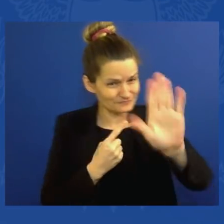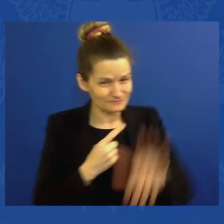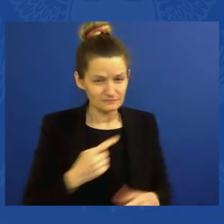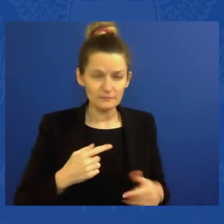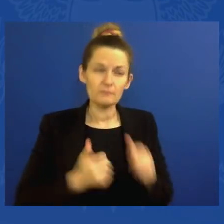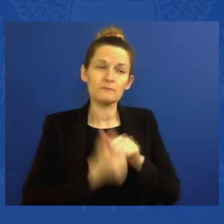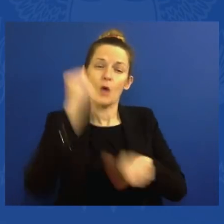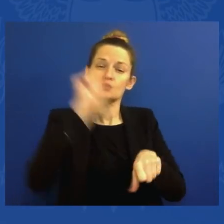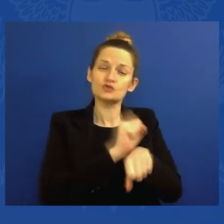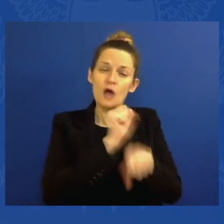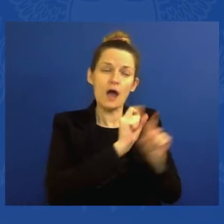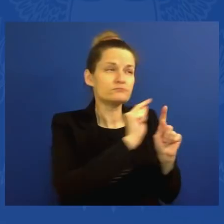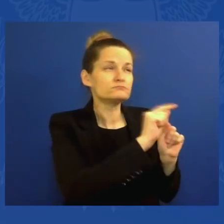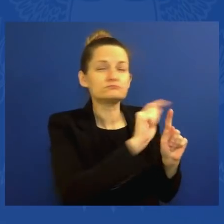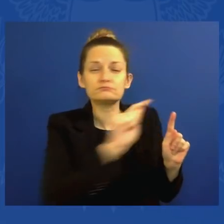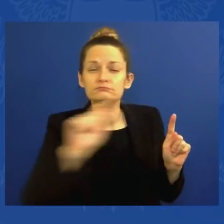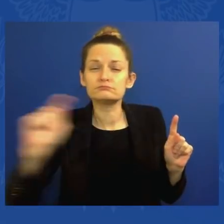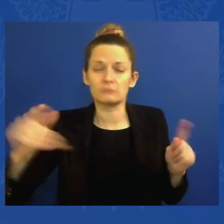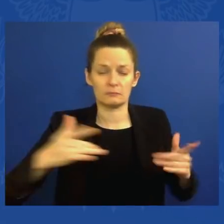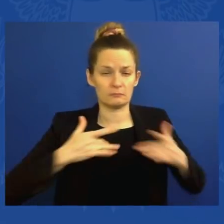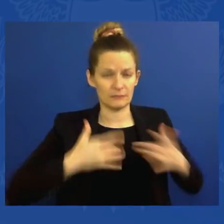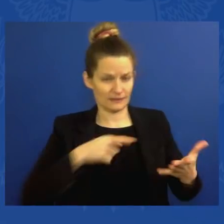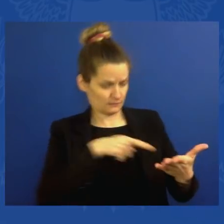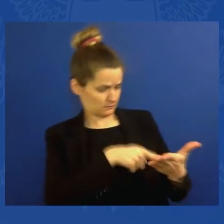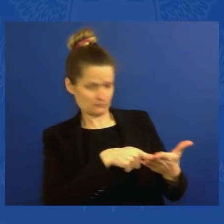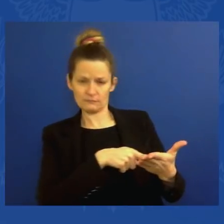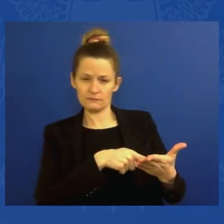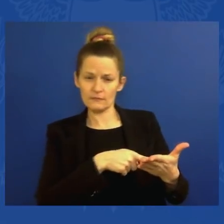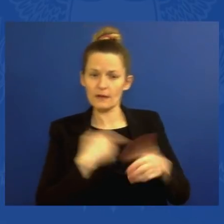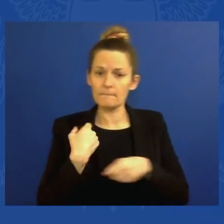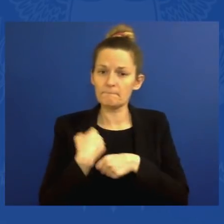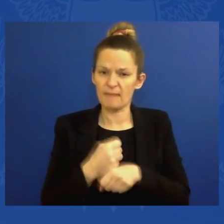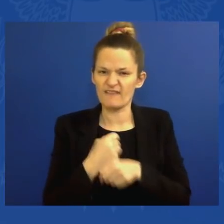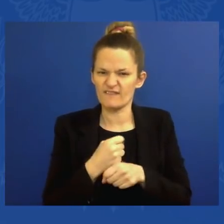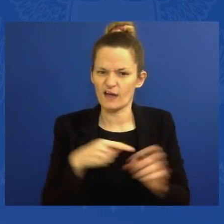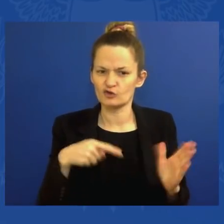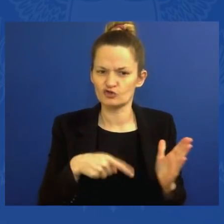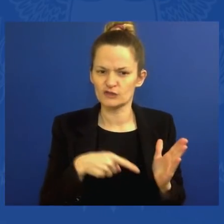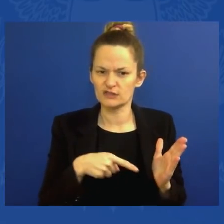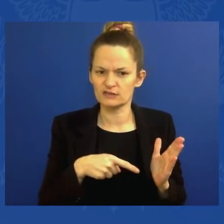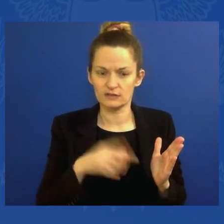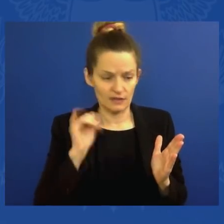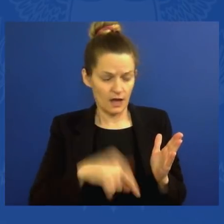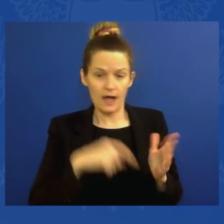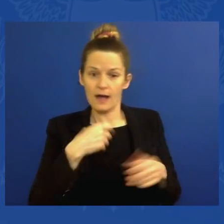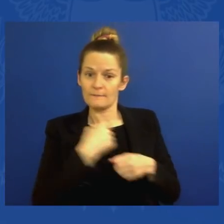more than 800,000 job openings. So I'm looking forward to handing it over to Lonnie Stephenson,